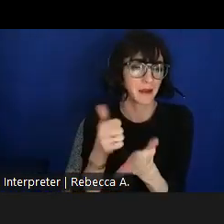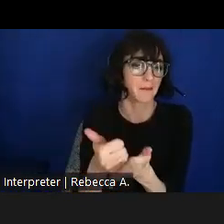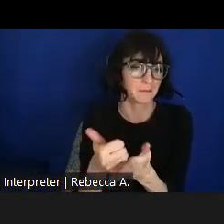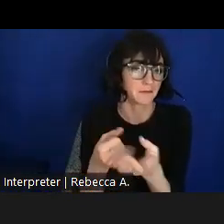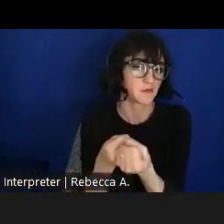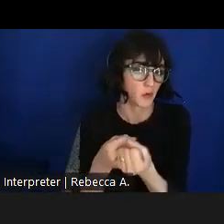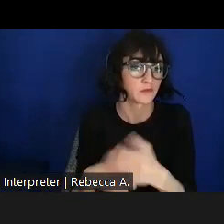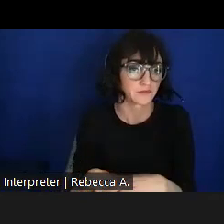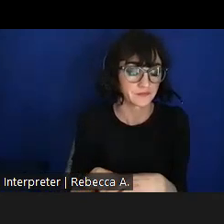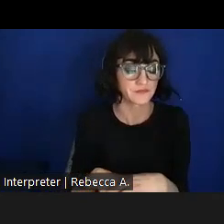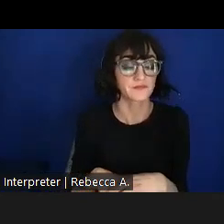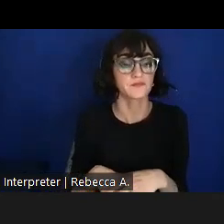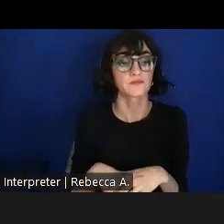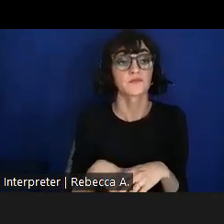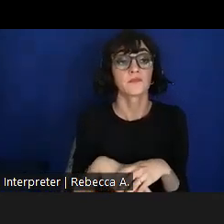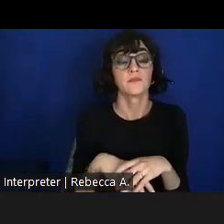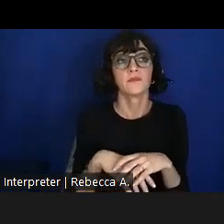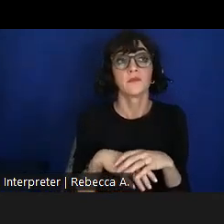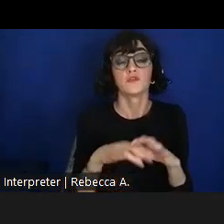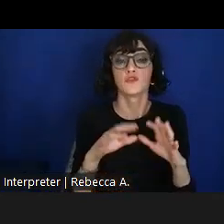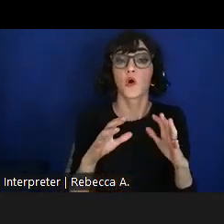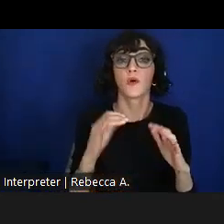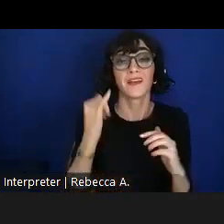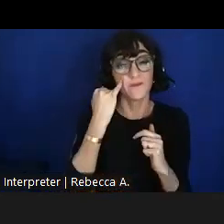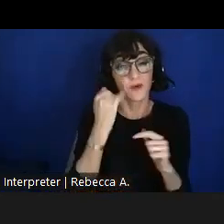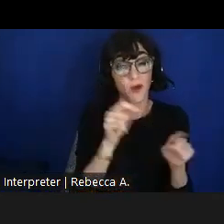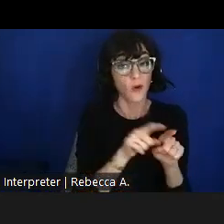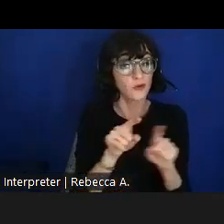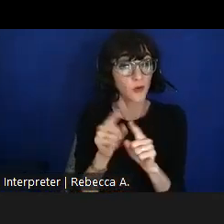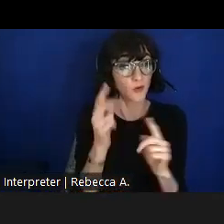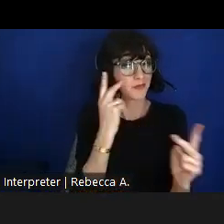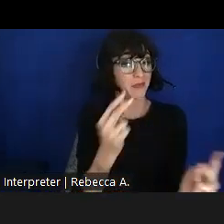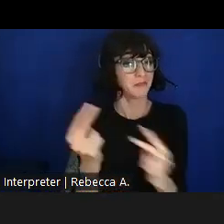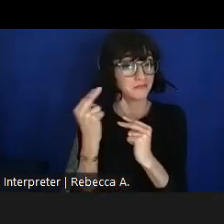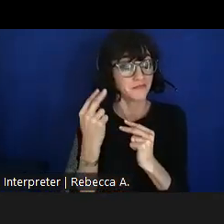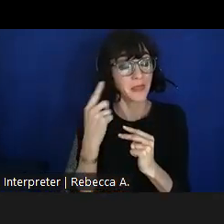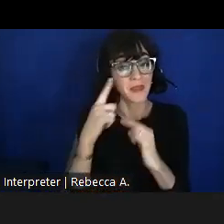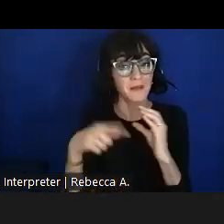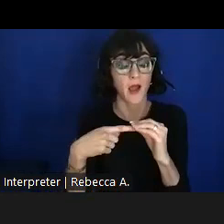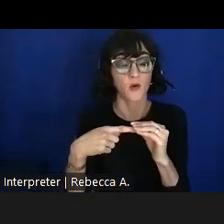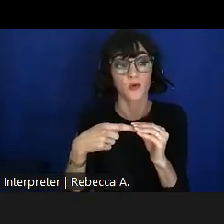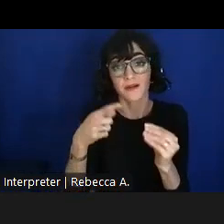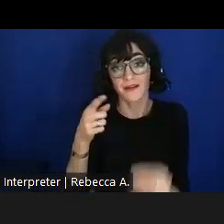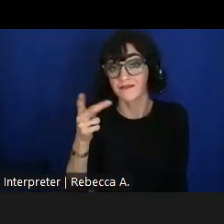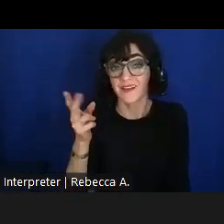we consider the um histories and Legacies around both historical as well as current